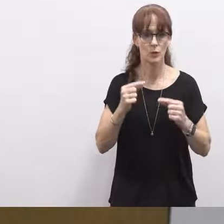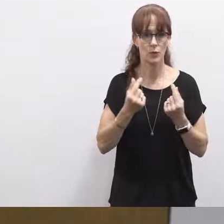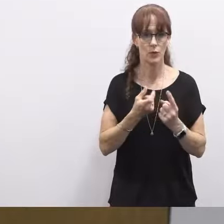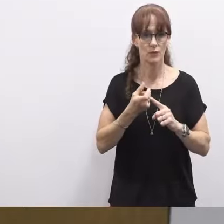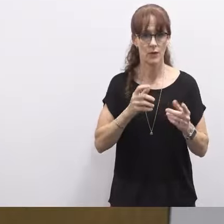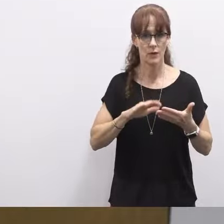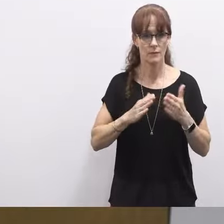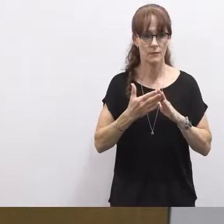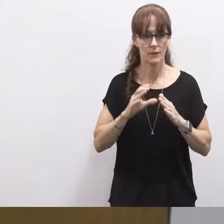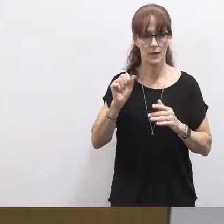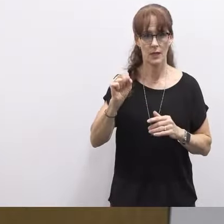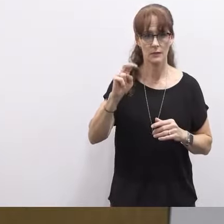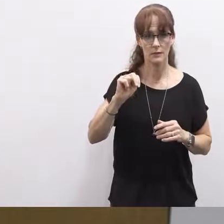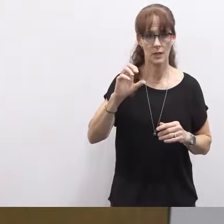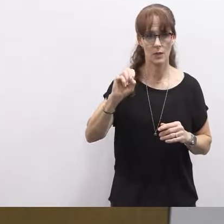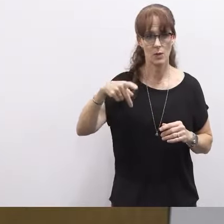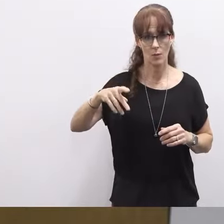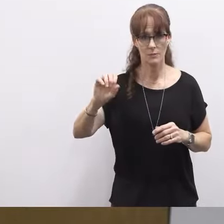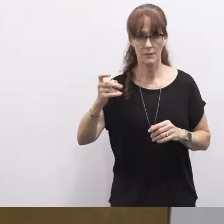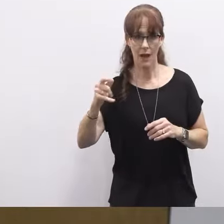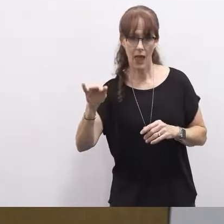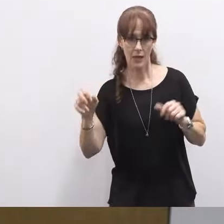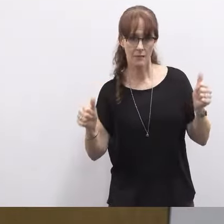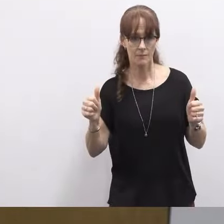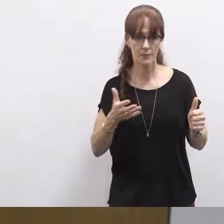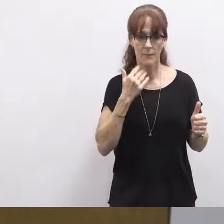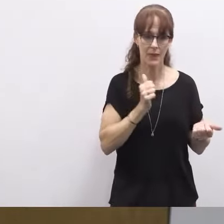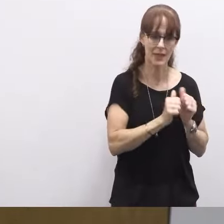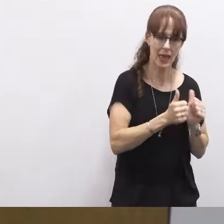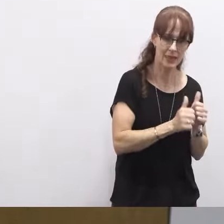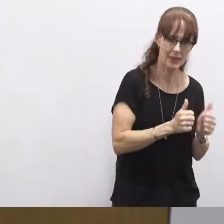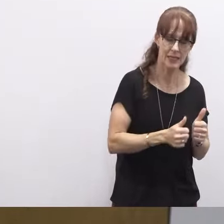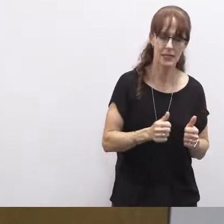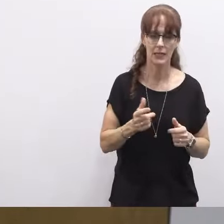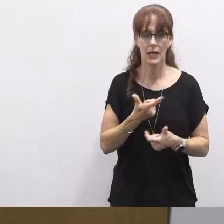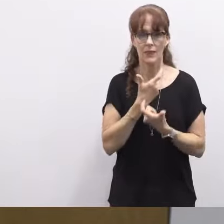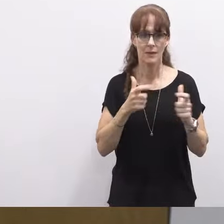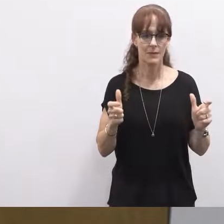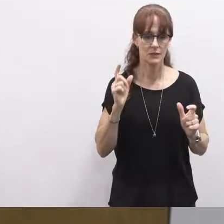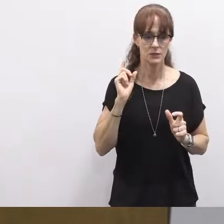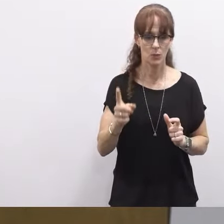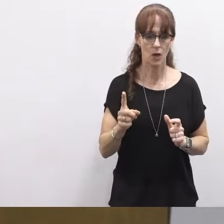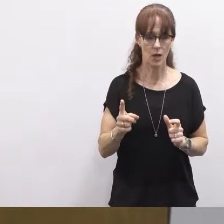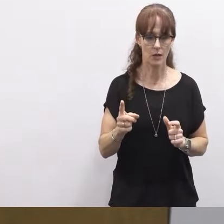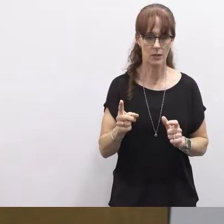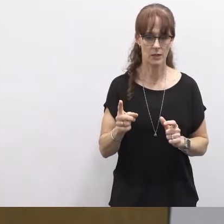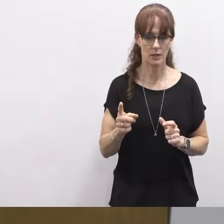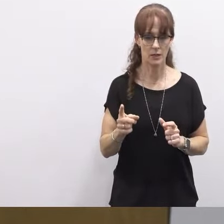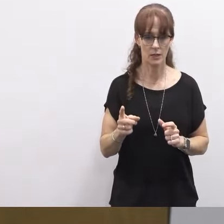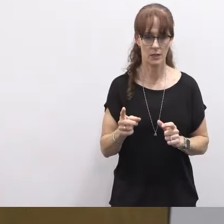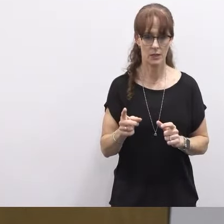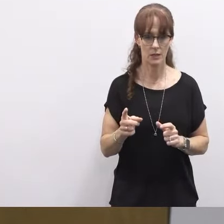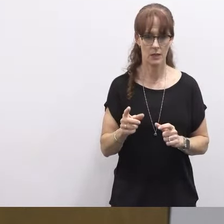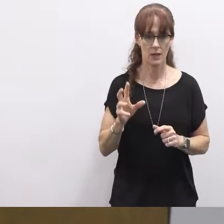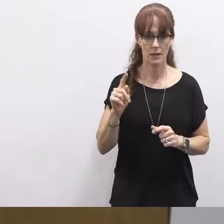Snoop Dog or Sublime. Who's the best athlete? But the biggest one and Ms. Takahashi, you brought it up,